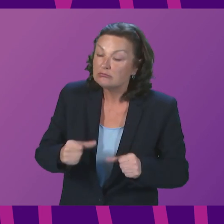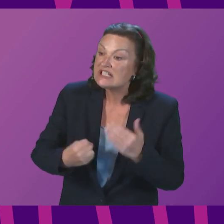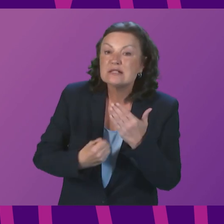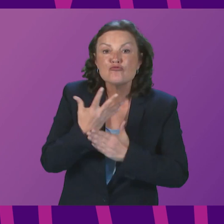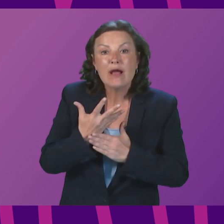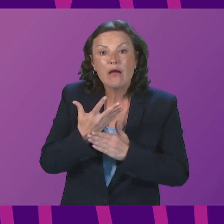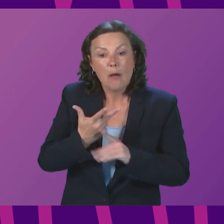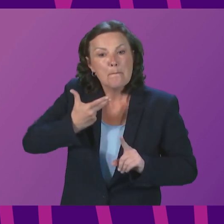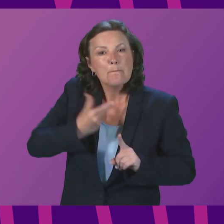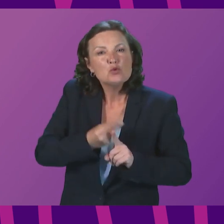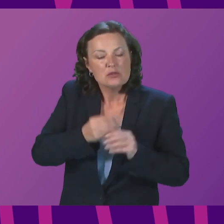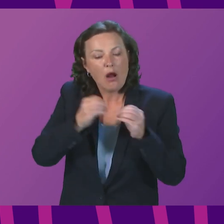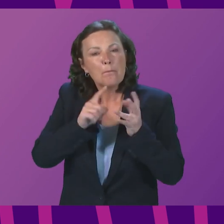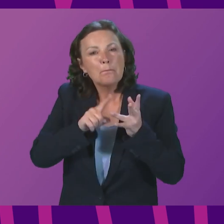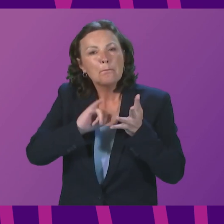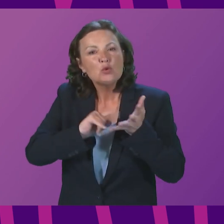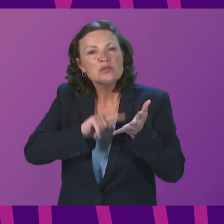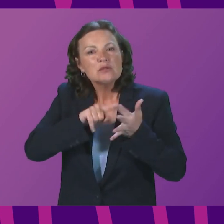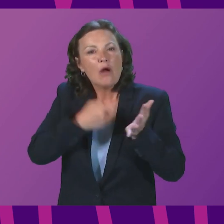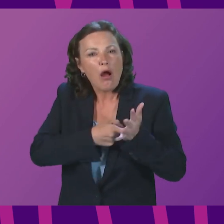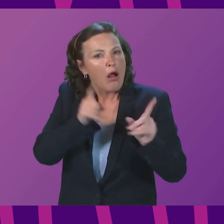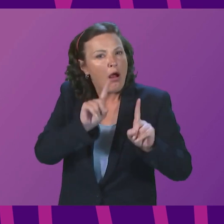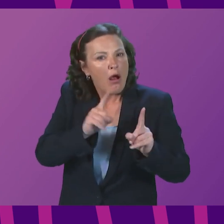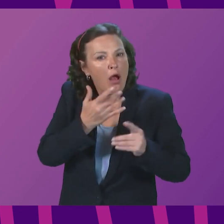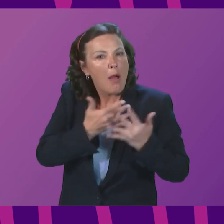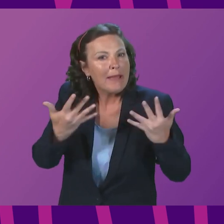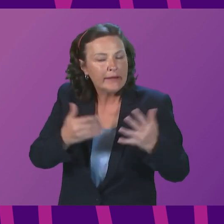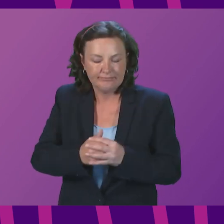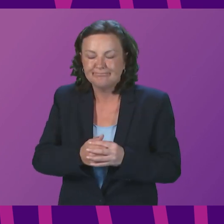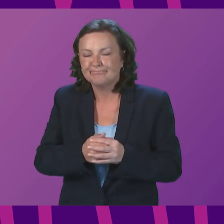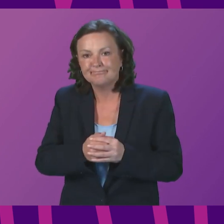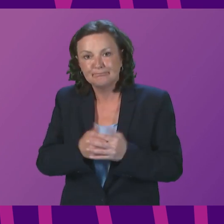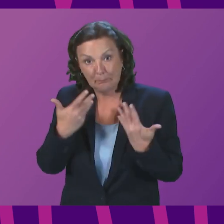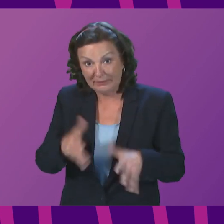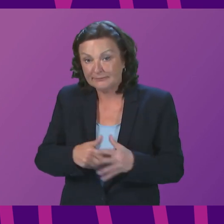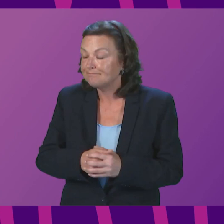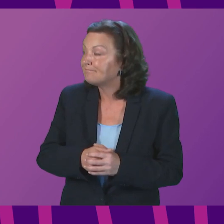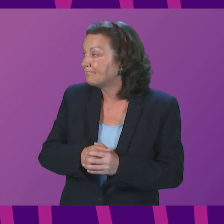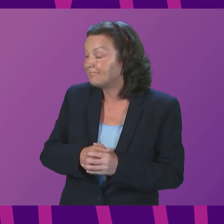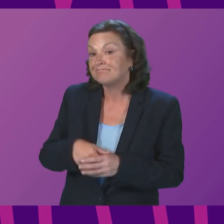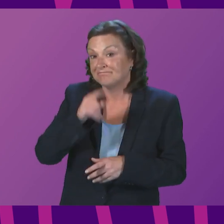As at 20 June, 91 per cent of those aged 75 and over, and 86 per cent of elderly care